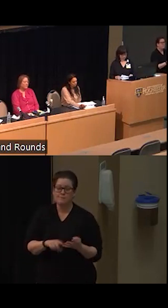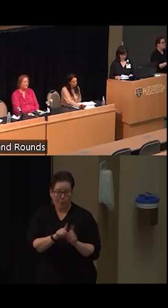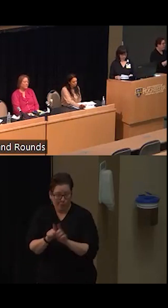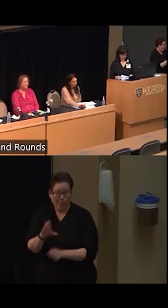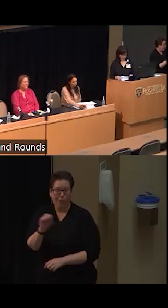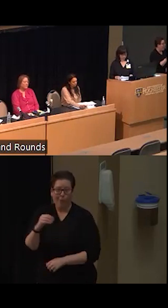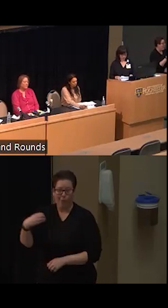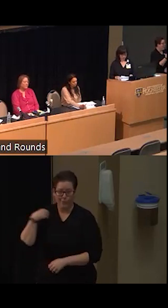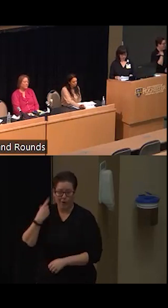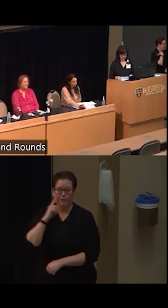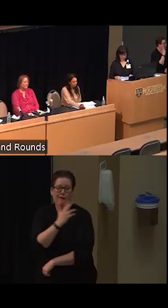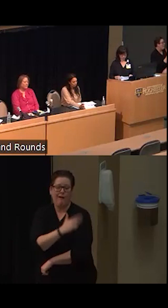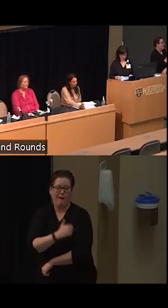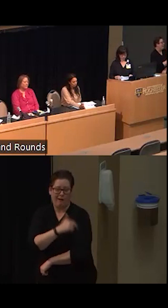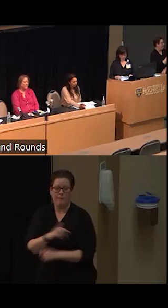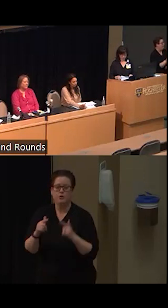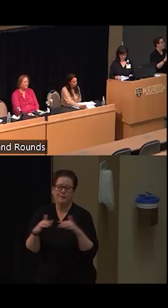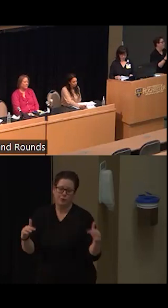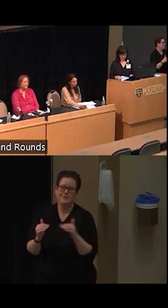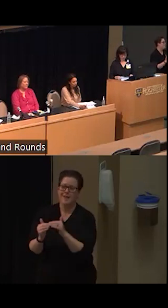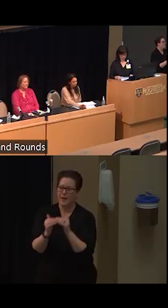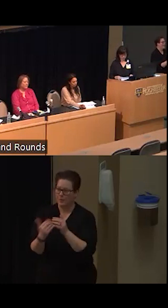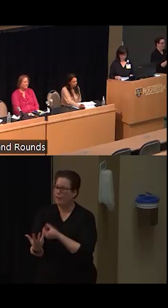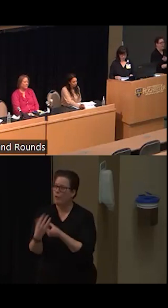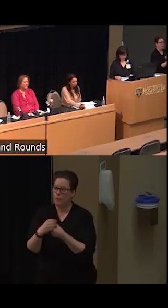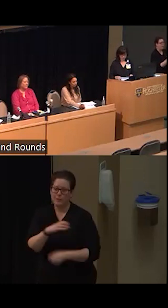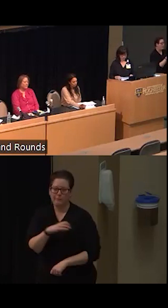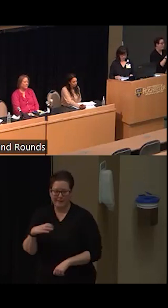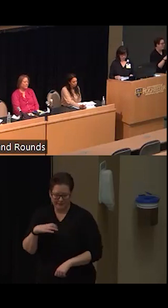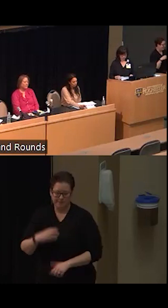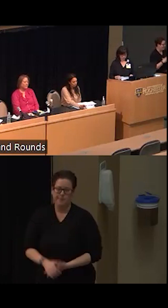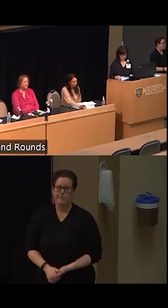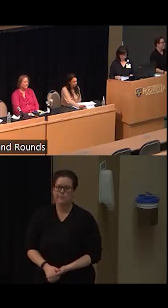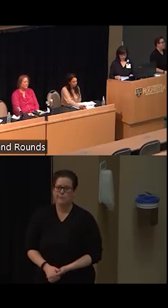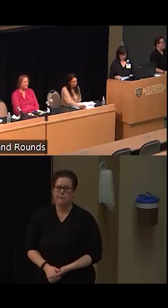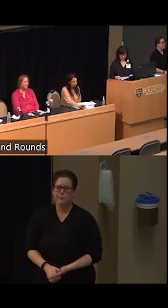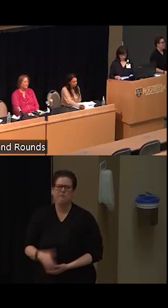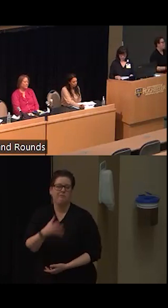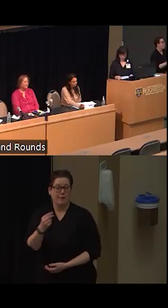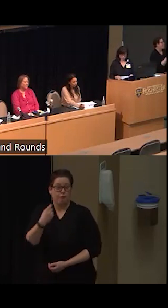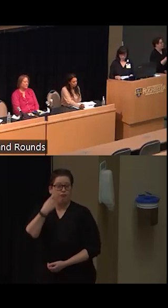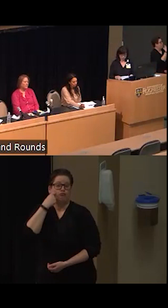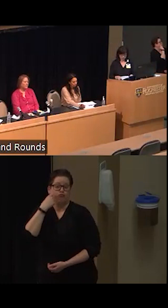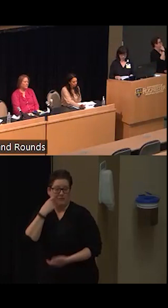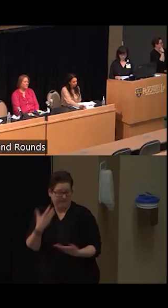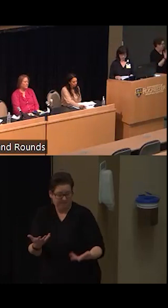as co-chair of the hospital's diversity equity and inclusion committee and most recently she has been